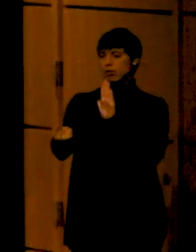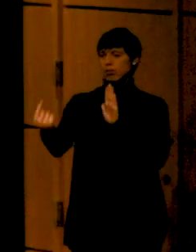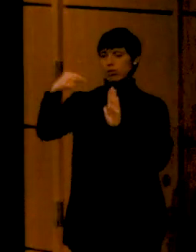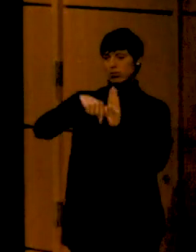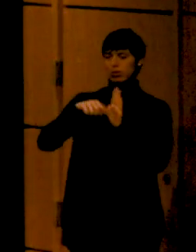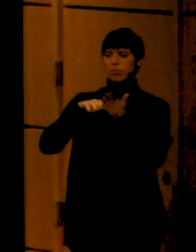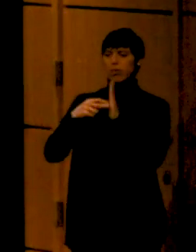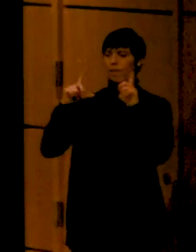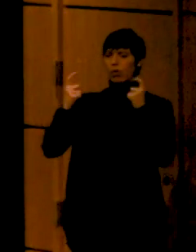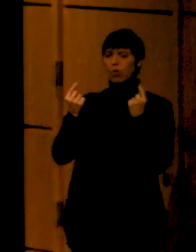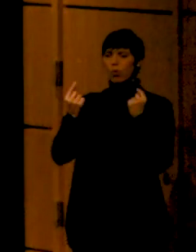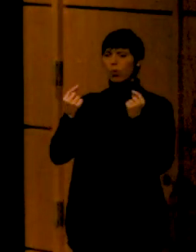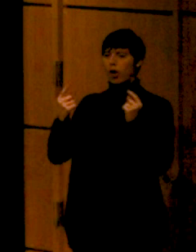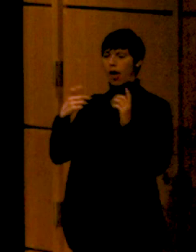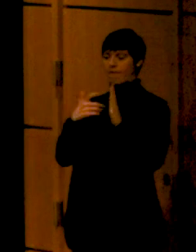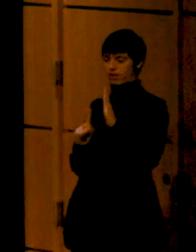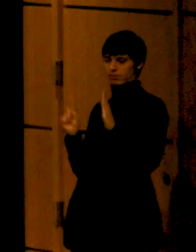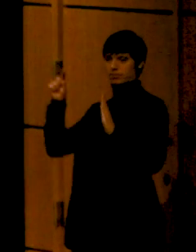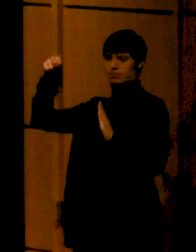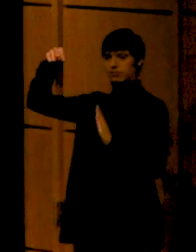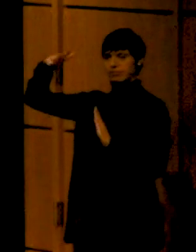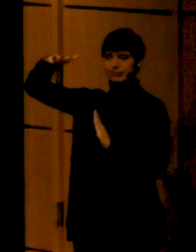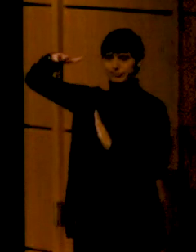air as you see here.